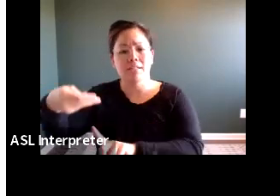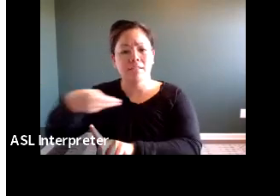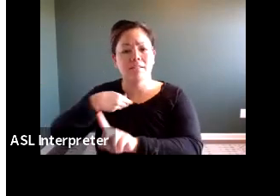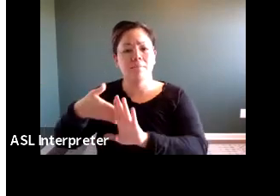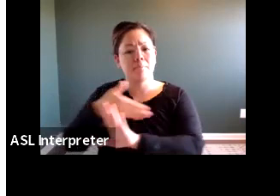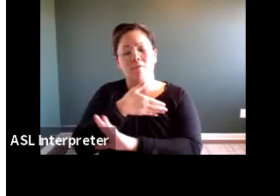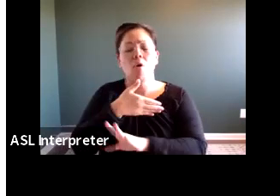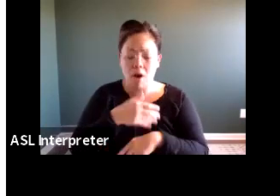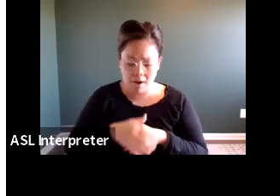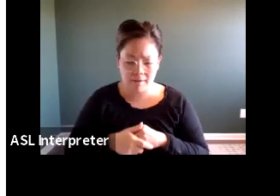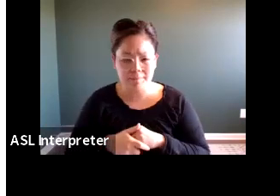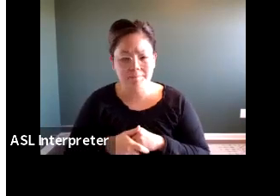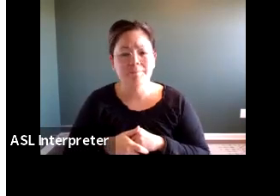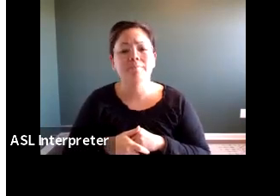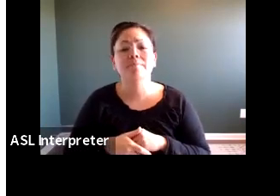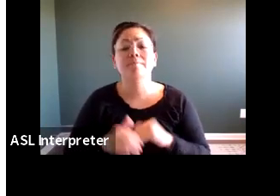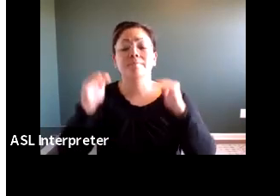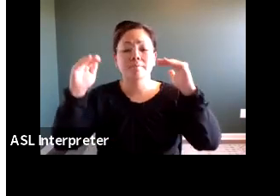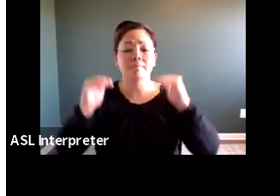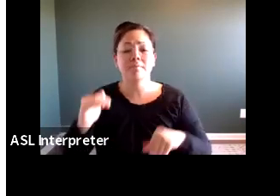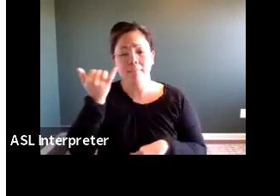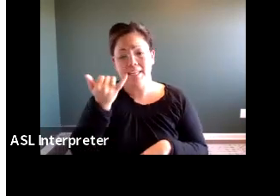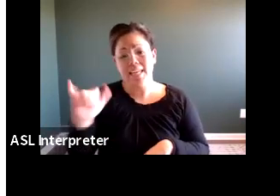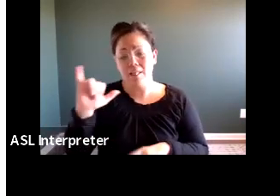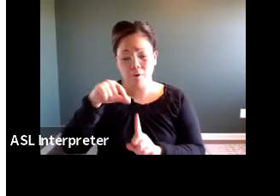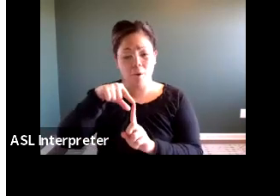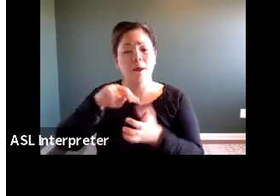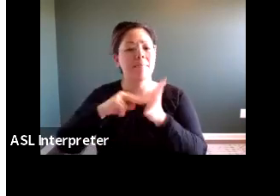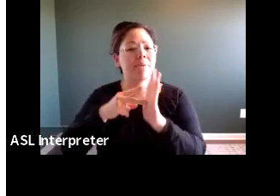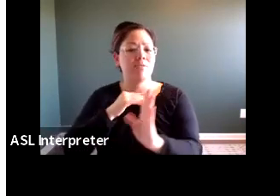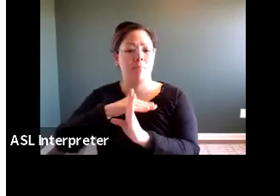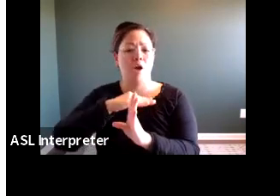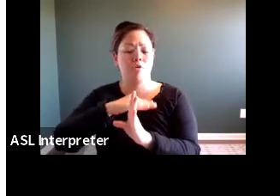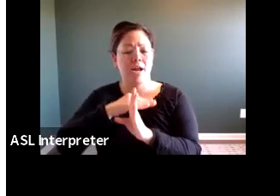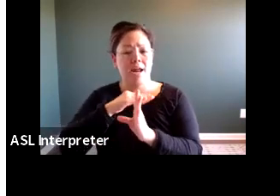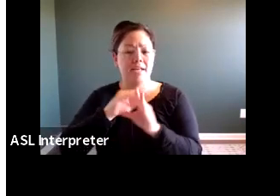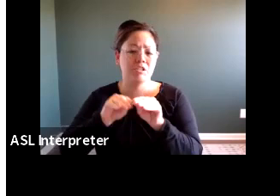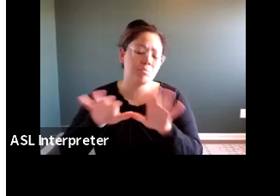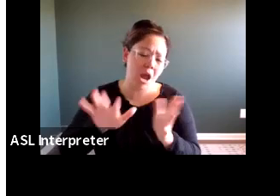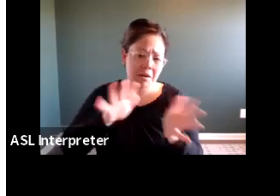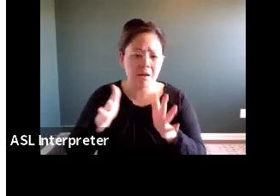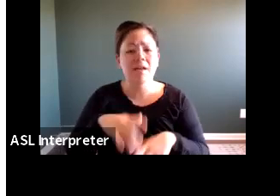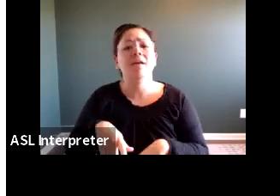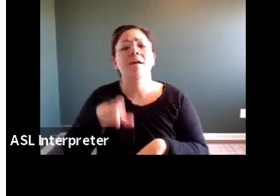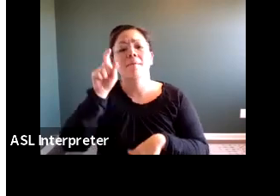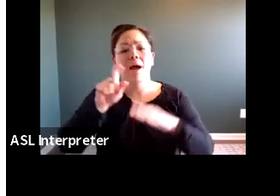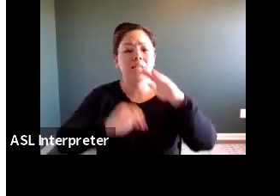So for yellow. So that's moderate community spread. Again social gatherings are limited to 250 people,